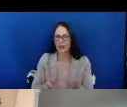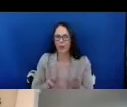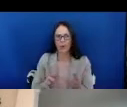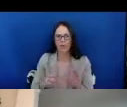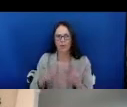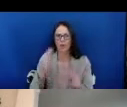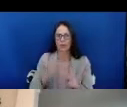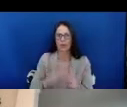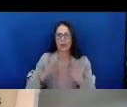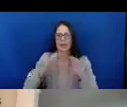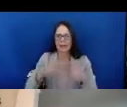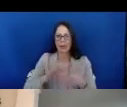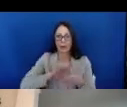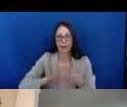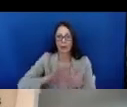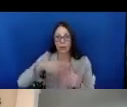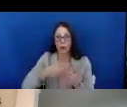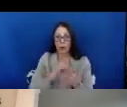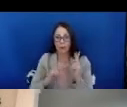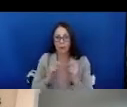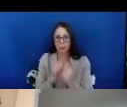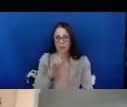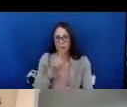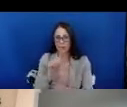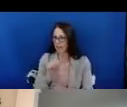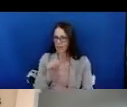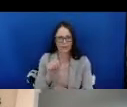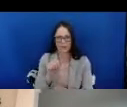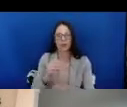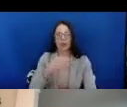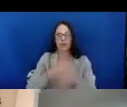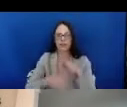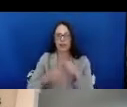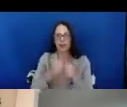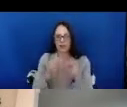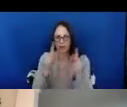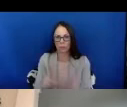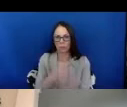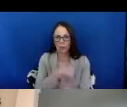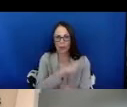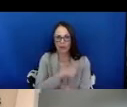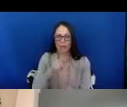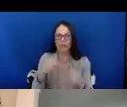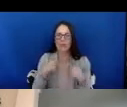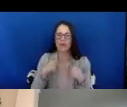exclude all people with disabilities. Instead, each patient must have an individual assessment.